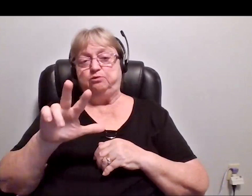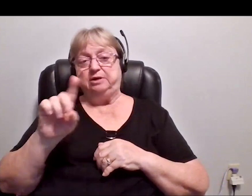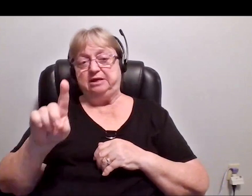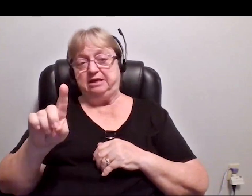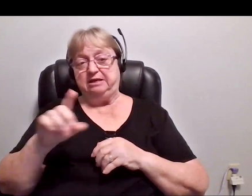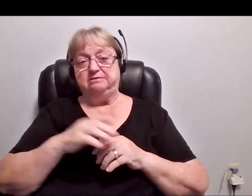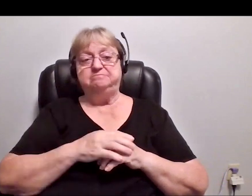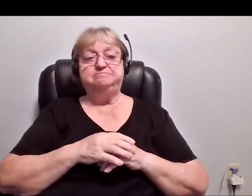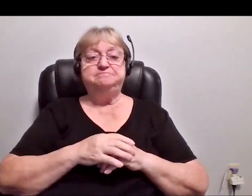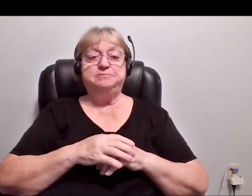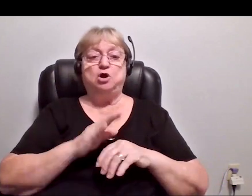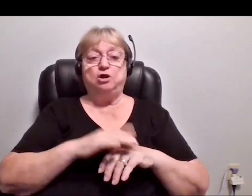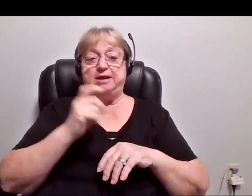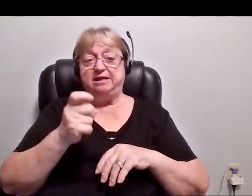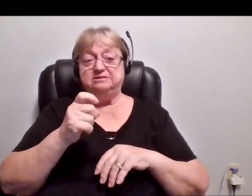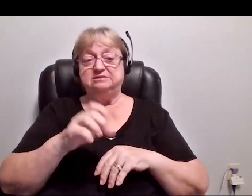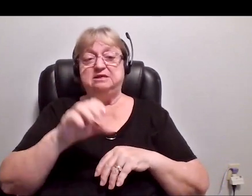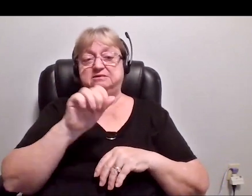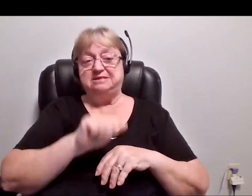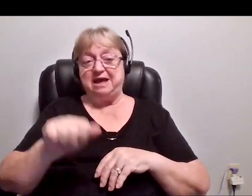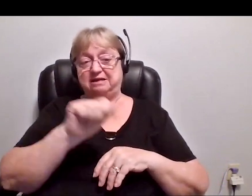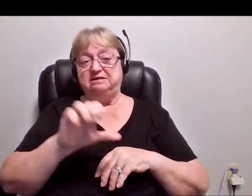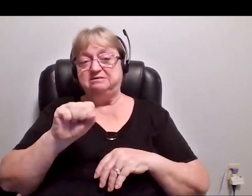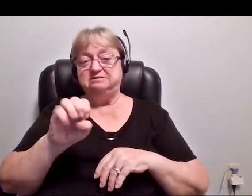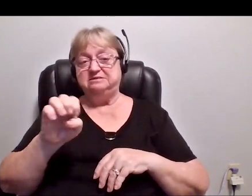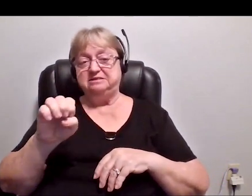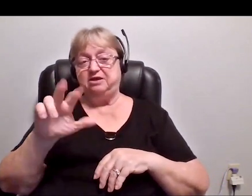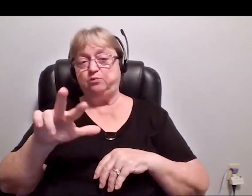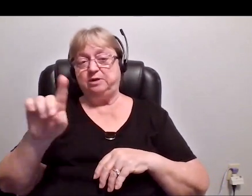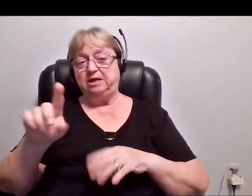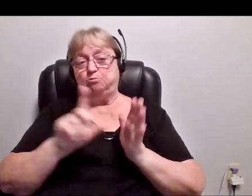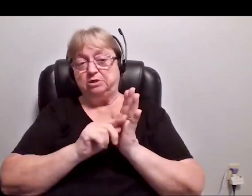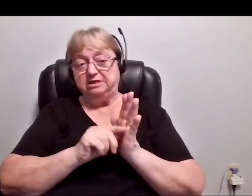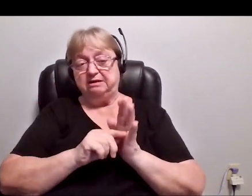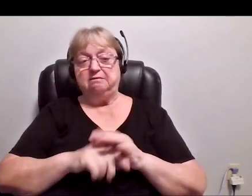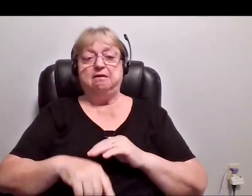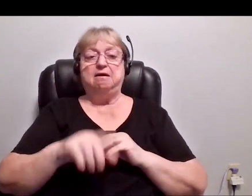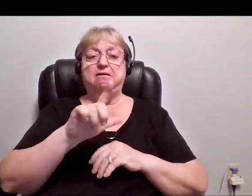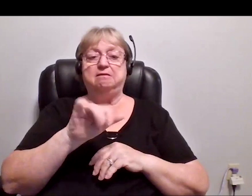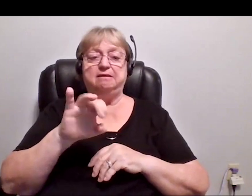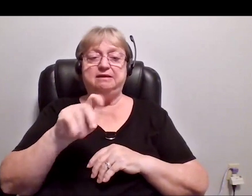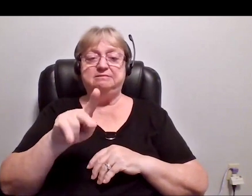On X, we're @See3DPrinting. On LinkedIn, we're See3D, Inc. I again have our logo designed